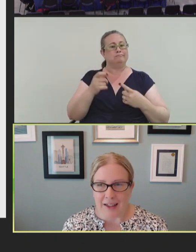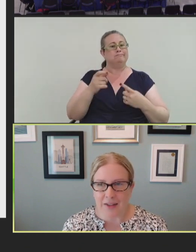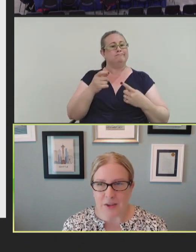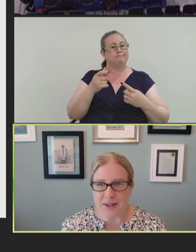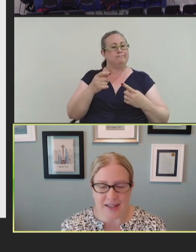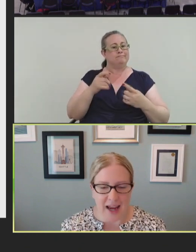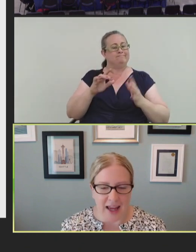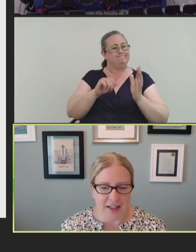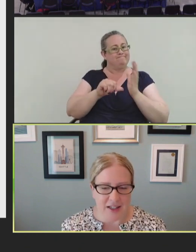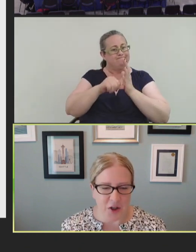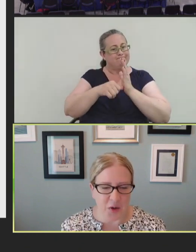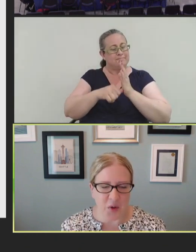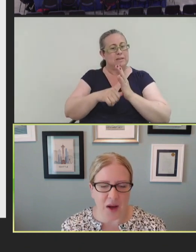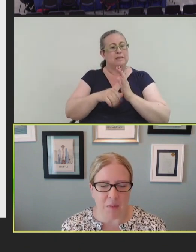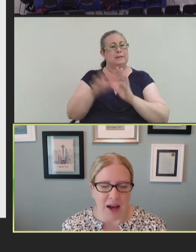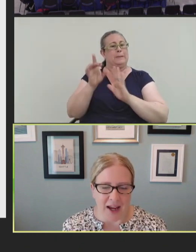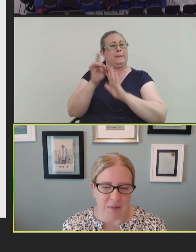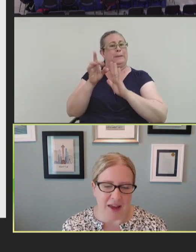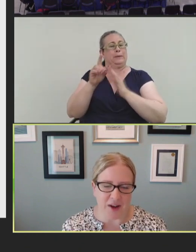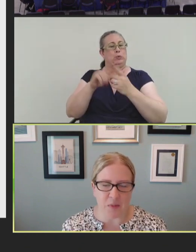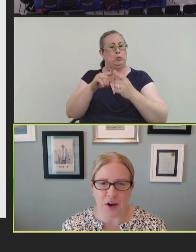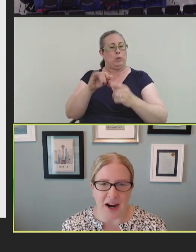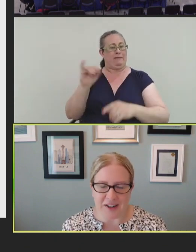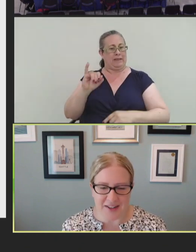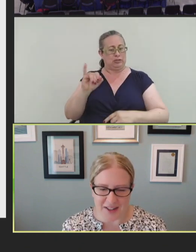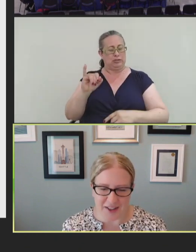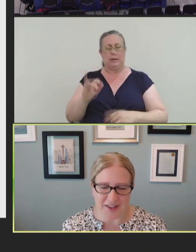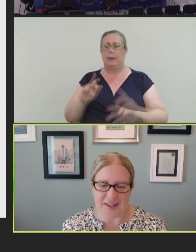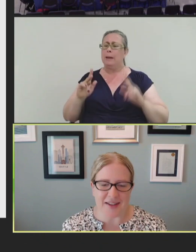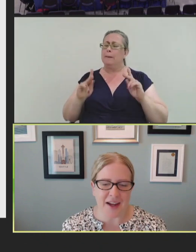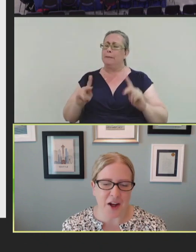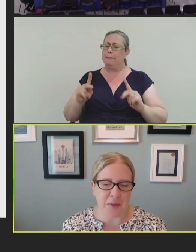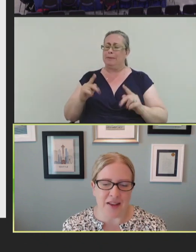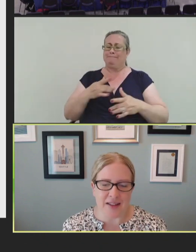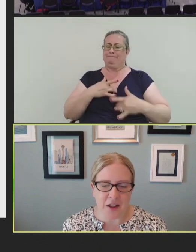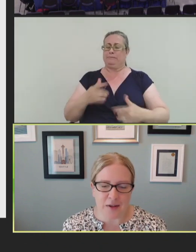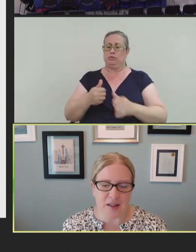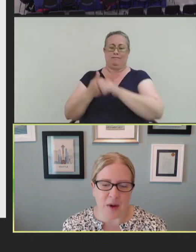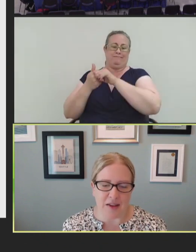Individuals tend to abide by their prior decisions, and this includes whether